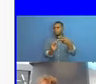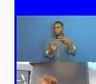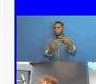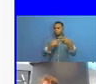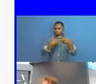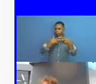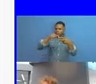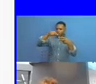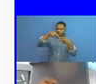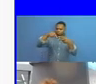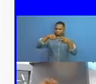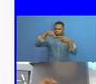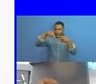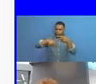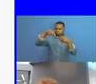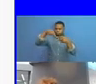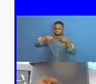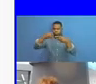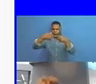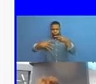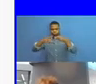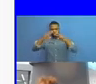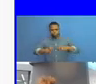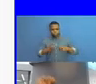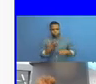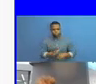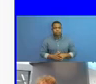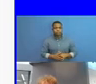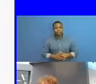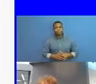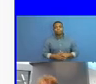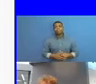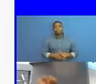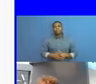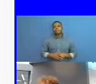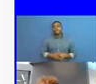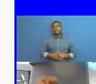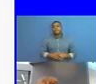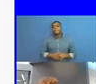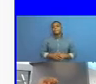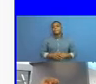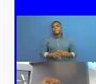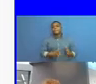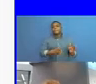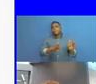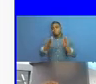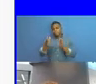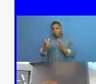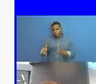that you are really very much experienced in and you bring this experience to the table, to the right, if you have less experience but are very much interested to learn